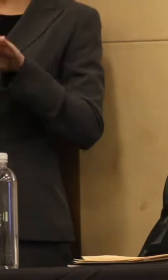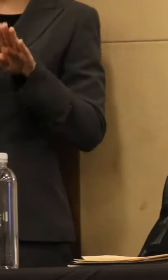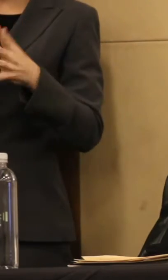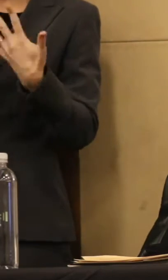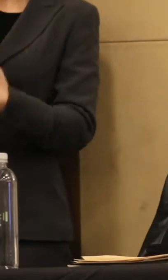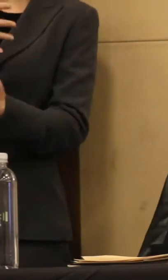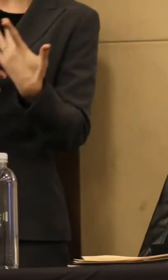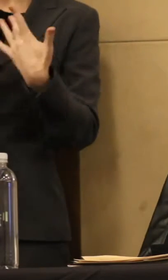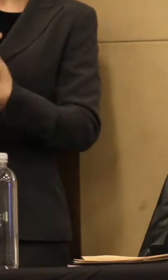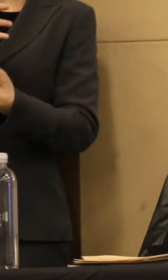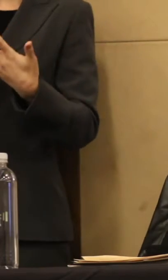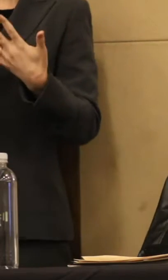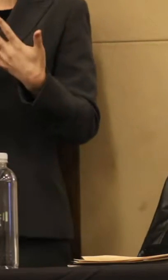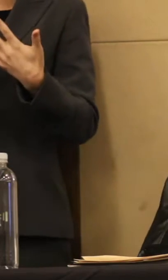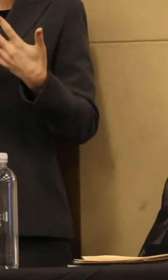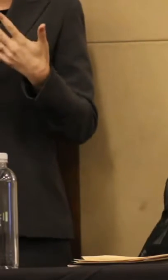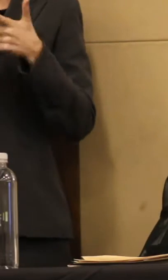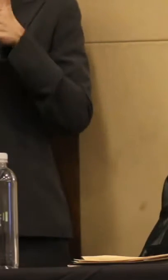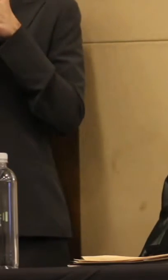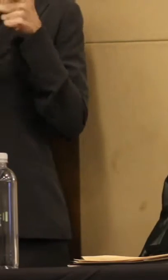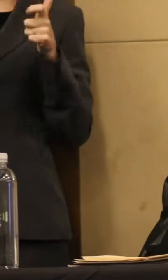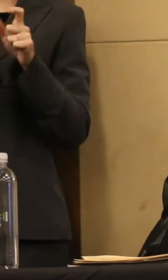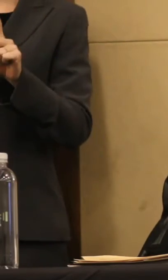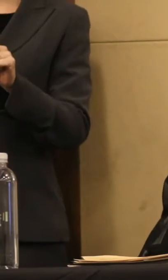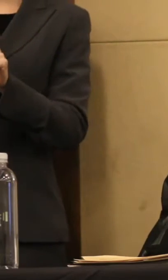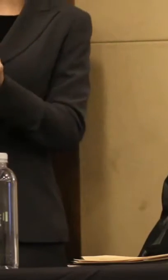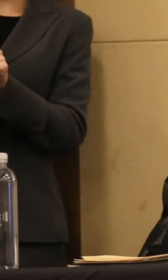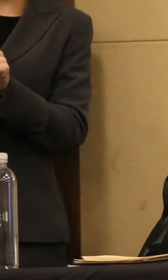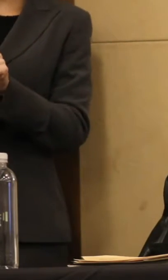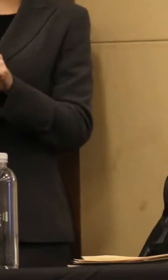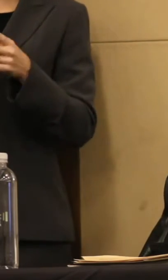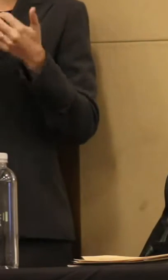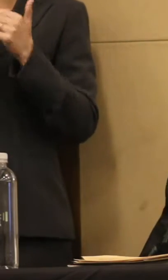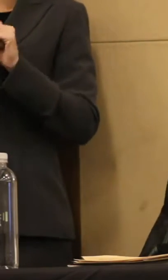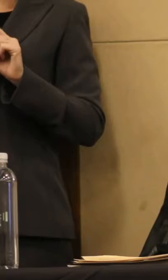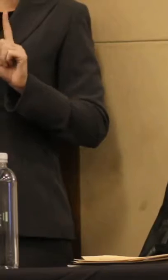in the way that they interact with people with disabilities later.